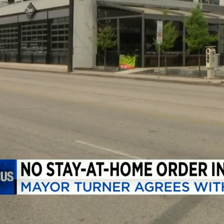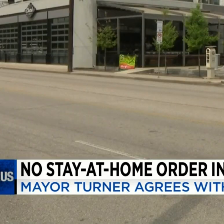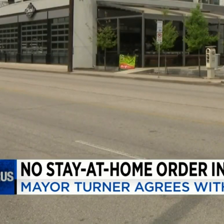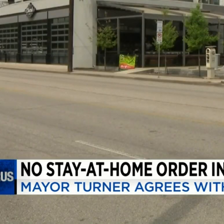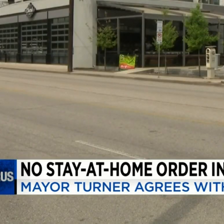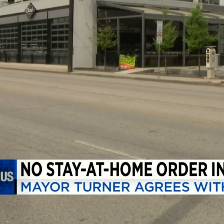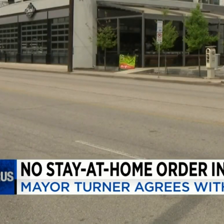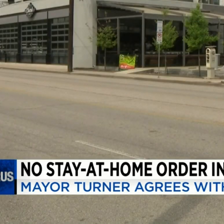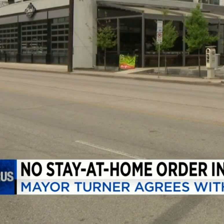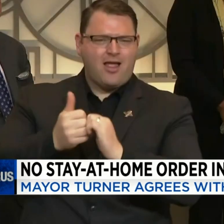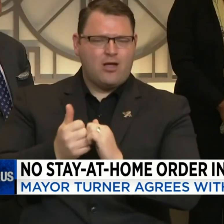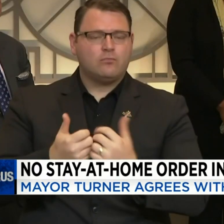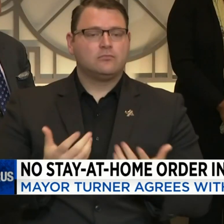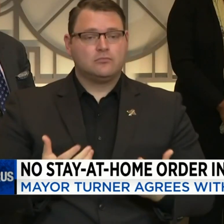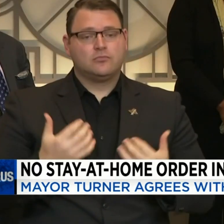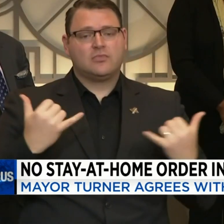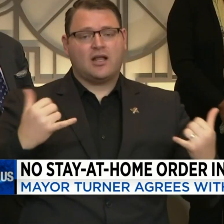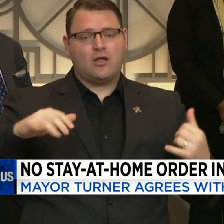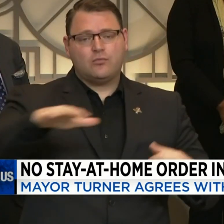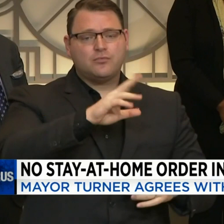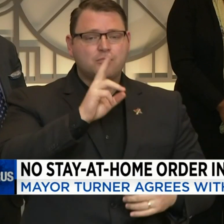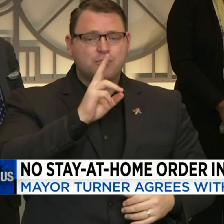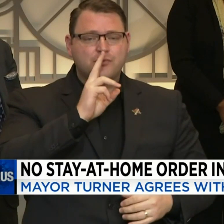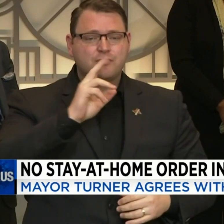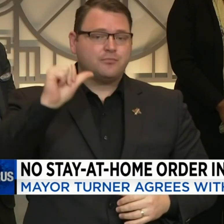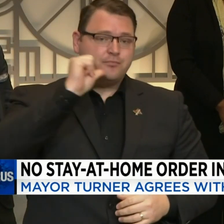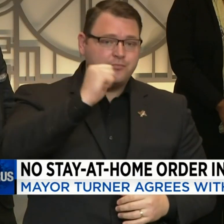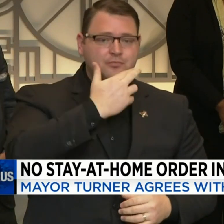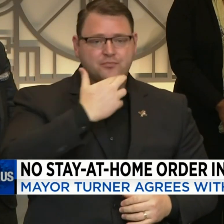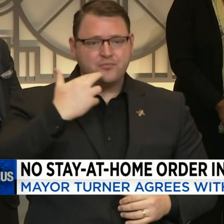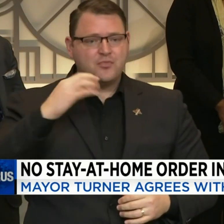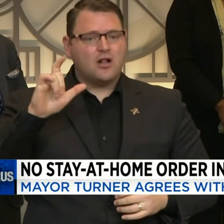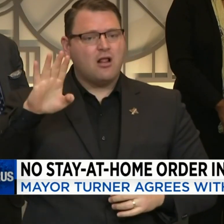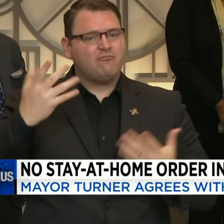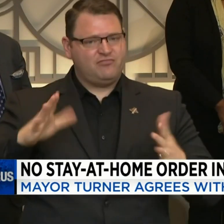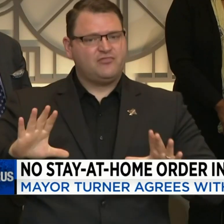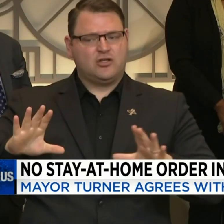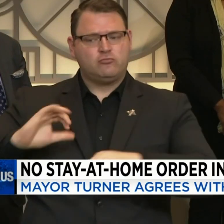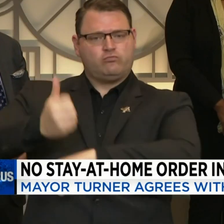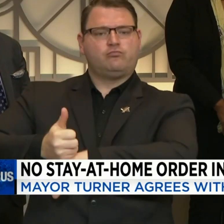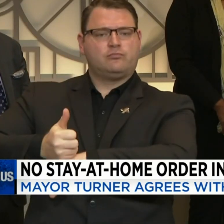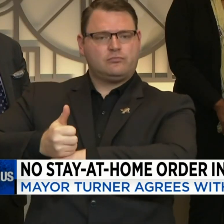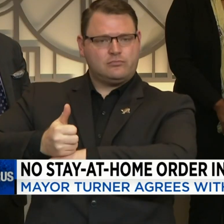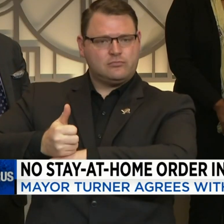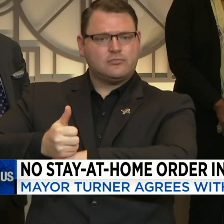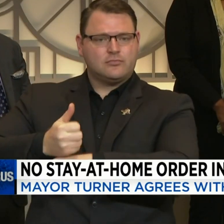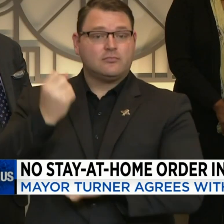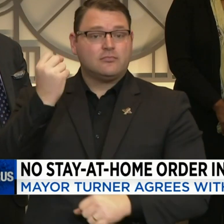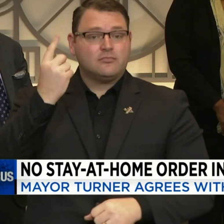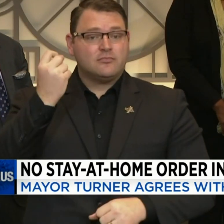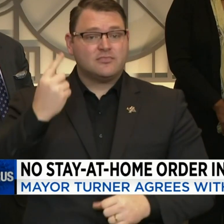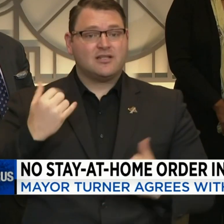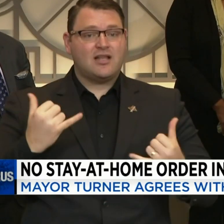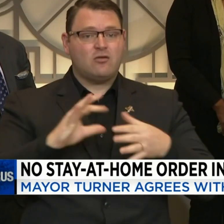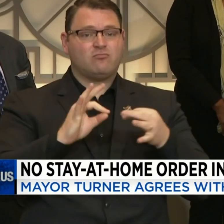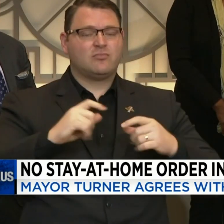DIRECTION. >> Reporter: THE MAYOR SAYS THE Reporter: THE MAYOR SAYS THE CITY HAS TAKEN MEASURES TO CITY HAS TAKEN MEASURES TO MINIMIZE LARGE CROWDS. MINIMIZE LARGE CROWDS. >> WHEN IT COMES TO RESTAURANTS, WHEN IT COMES TO RESTAURANTS, BARS AND CLUBS WE HAVE ALREADY BARS AND CLUBS WE HAVE ALREADY ADDRESSED THAT.